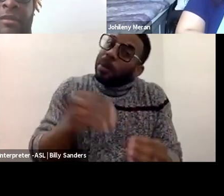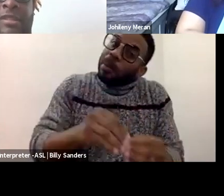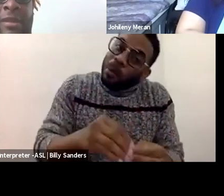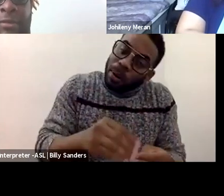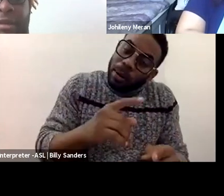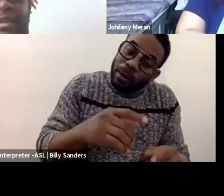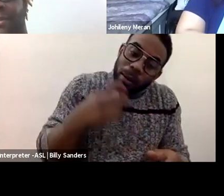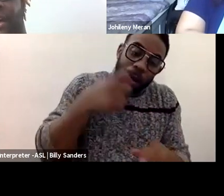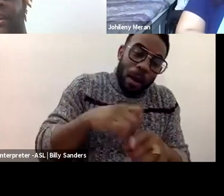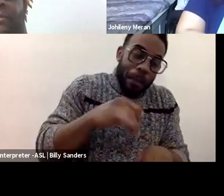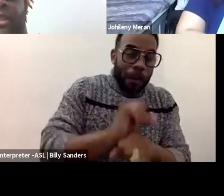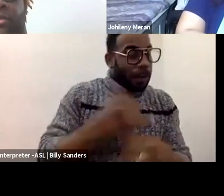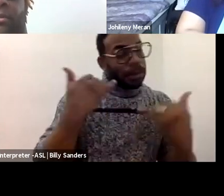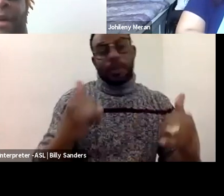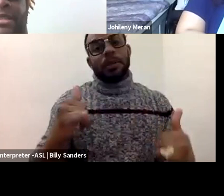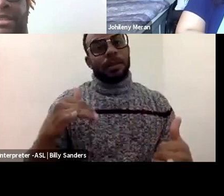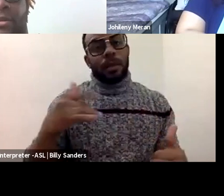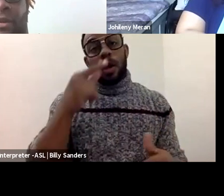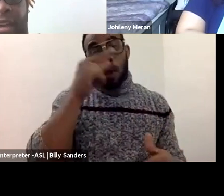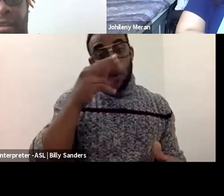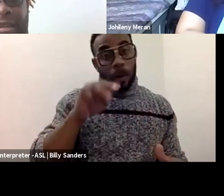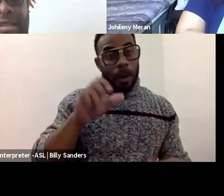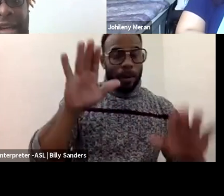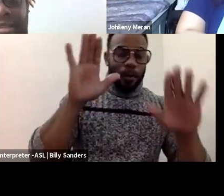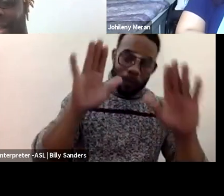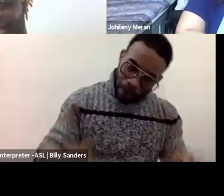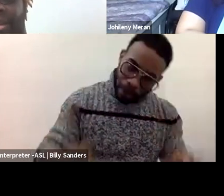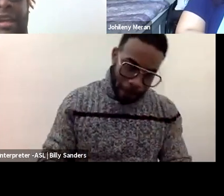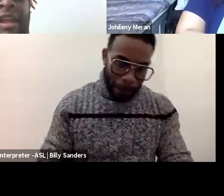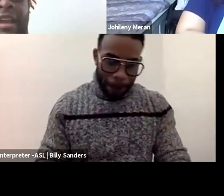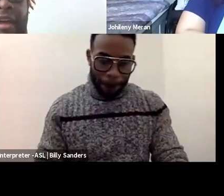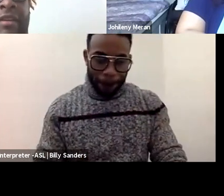them to make an appointment, but GoogleMaps is so great these days that you can get a lot of that